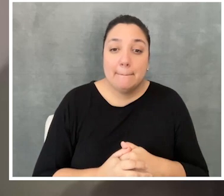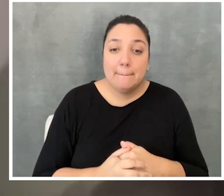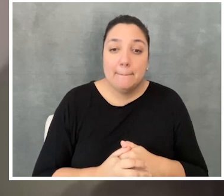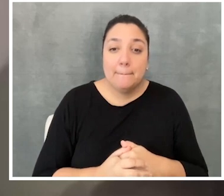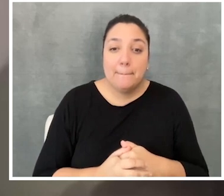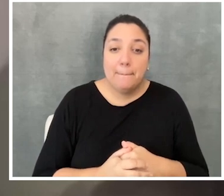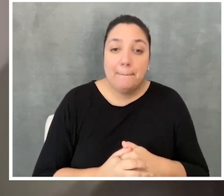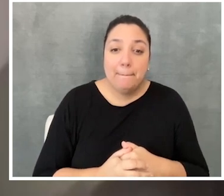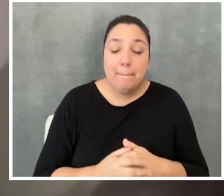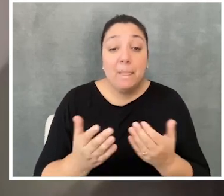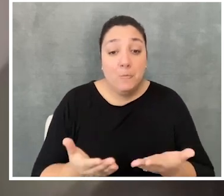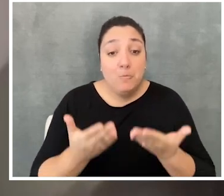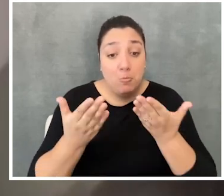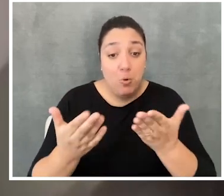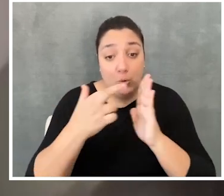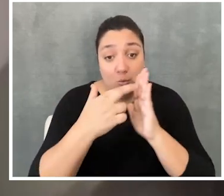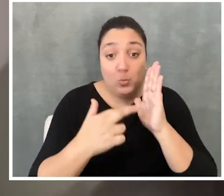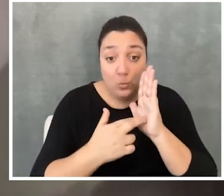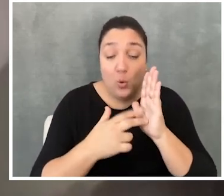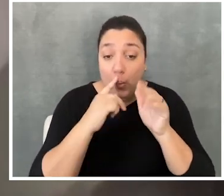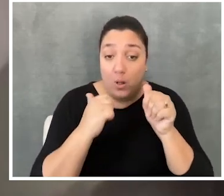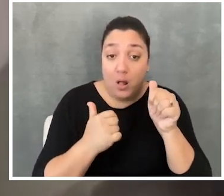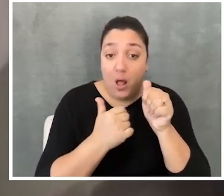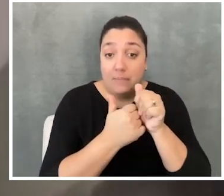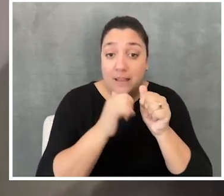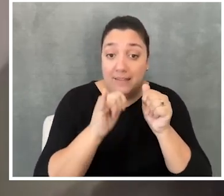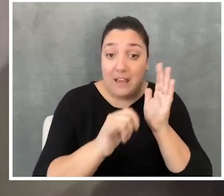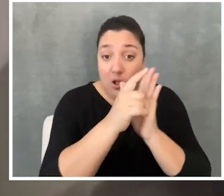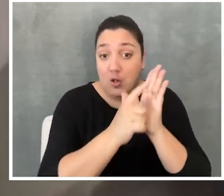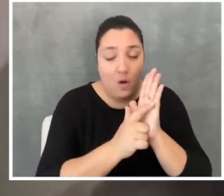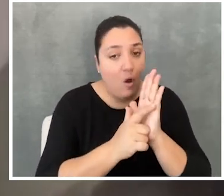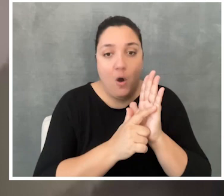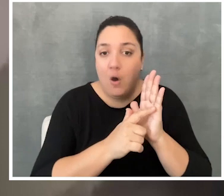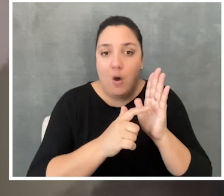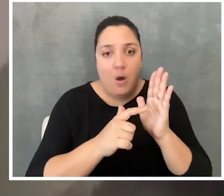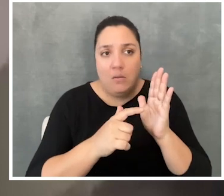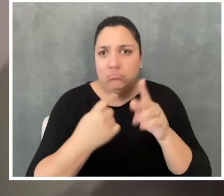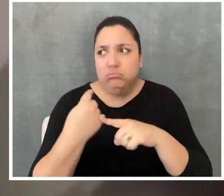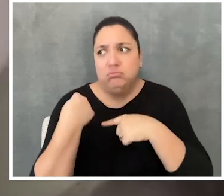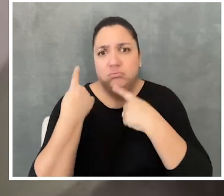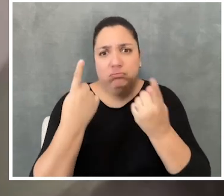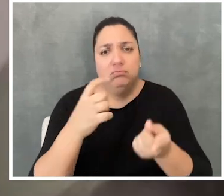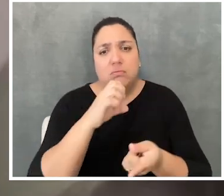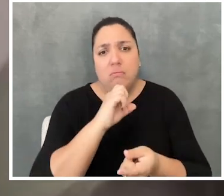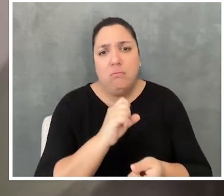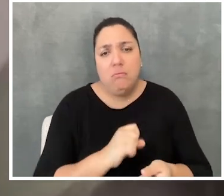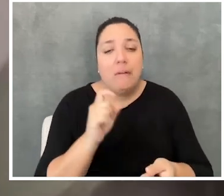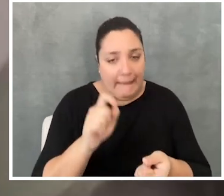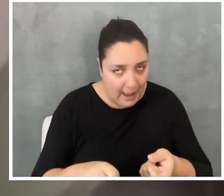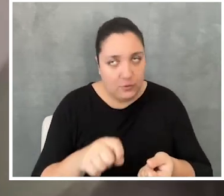the proposed rule updates the law that has not been updated in many, many years and really needs to be updated.